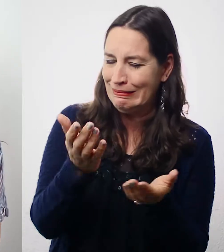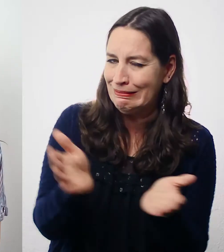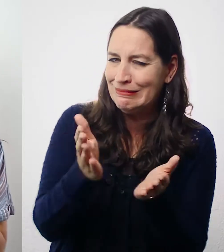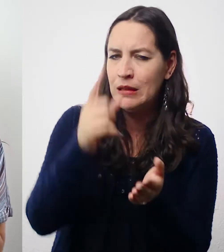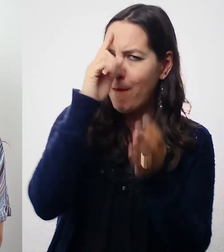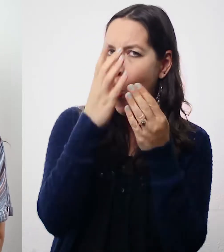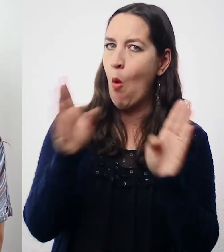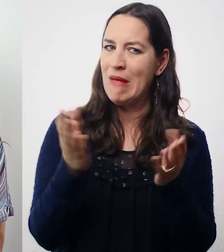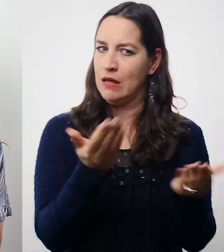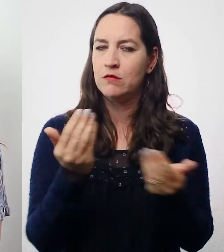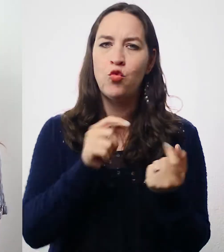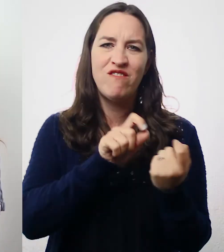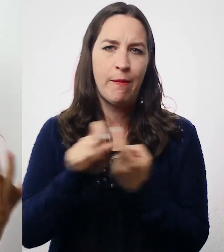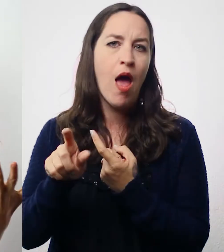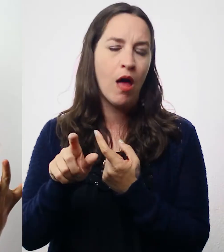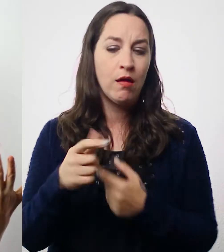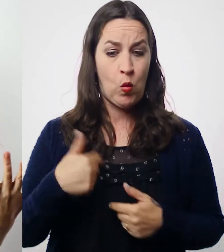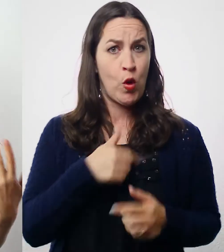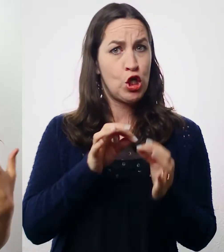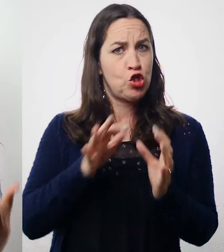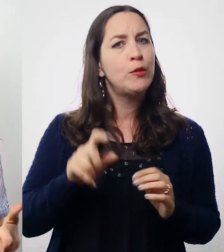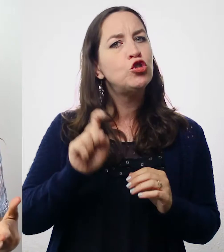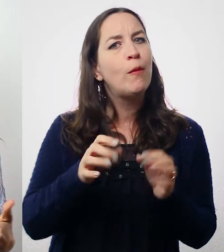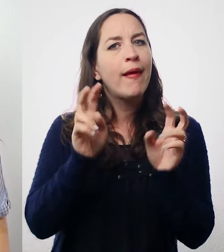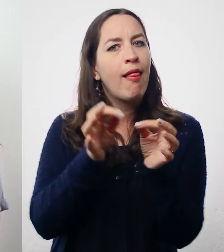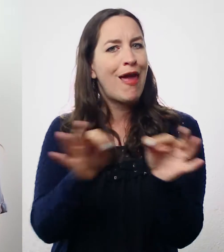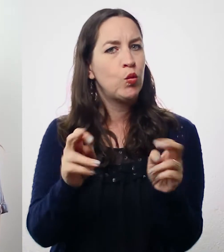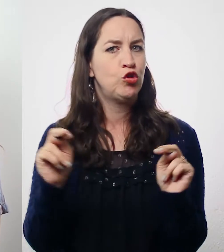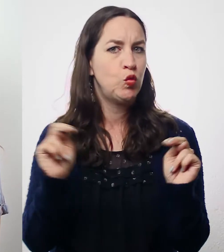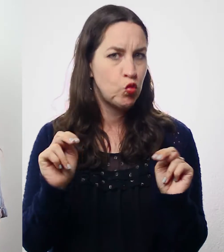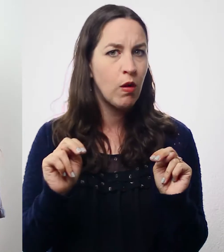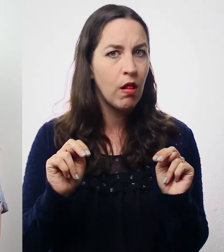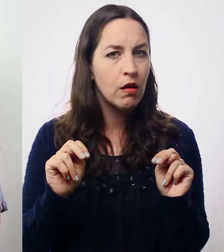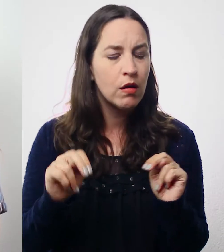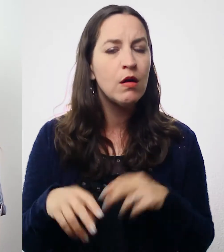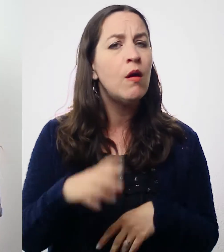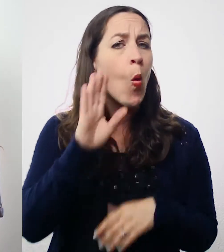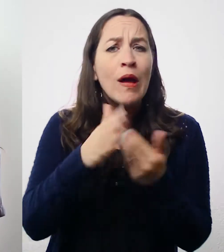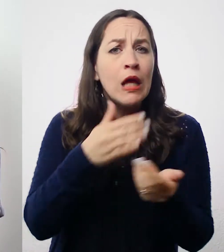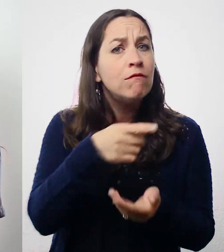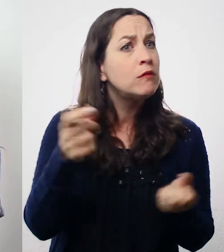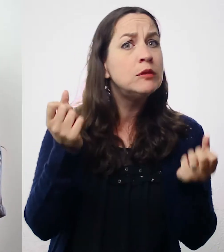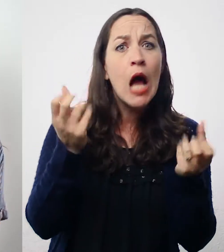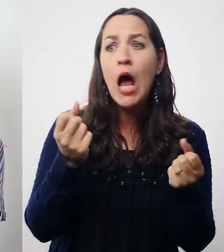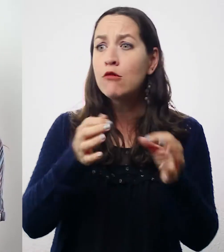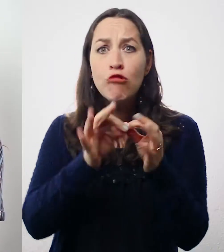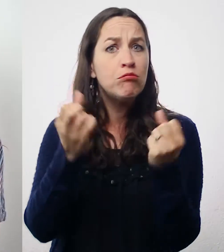I know we've talked about this before, but as interpreters, we're language neutral and sometimes for the signs, even after you've been doing this for